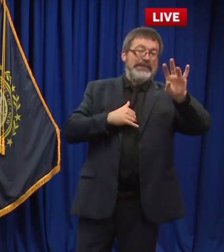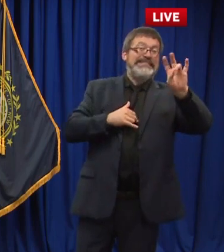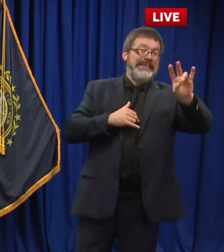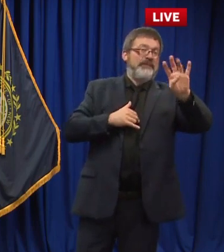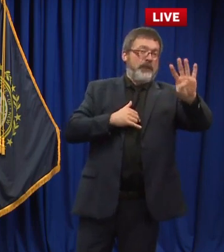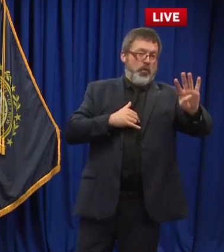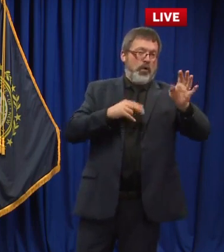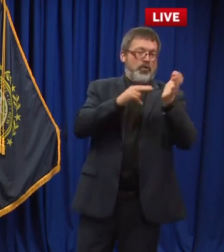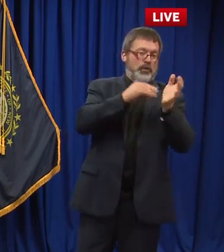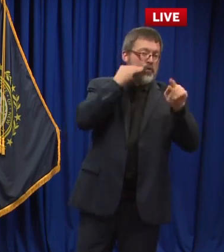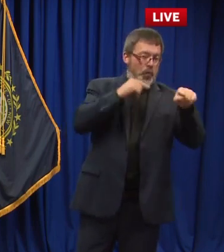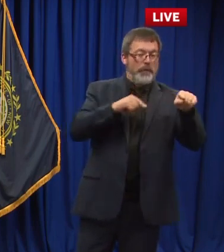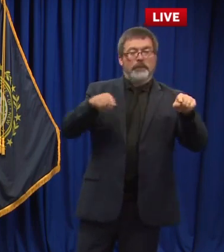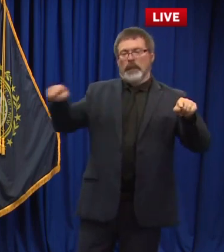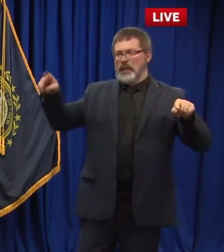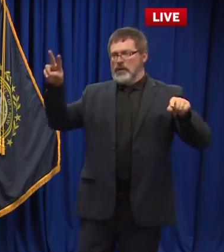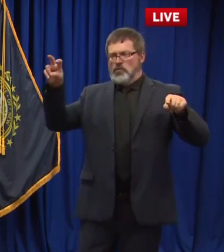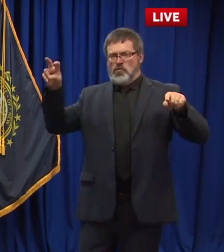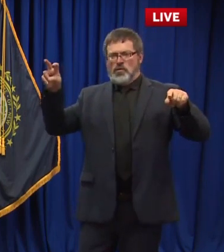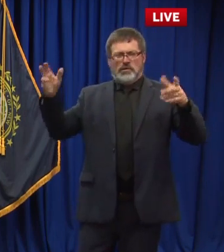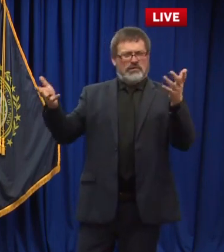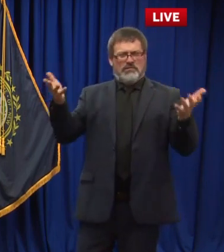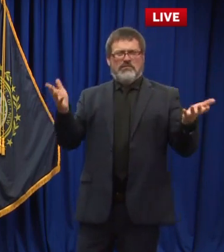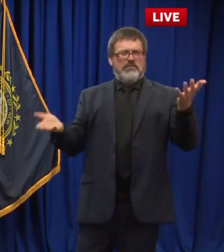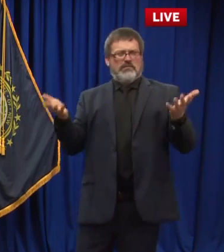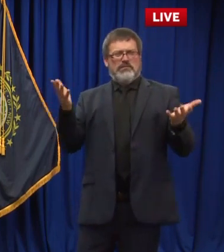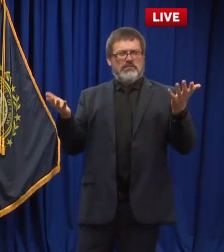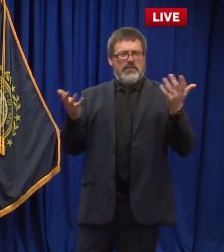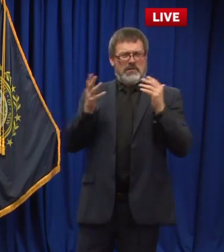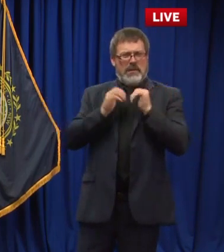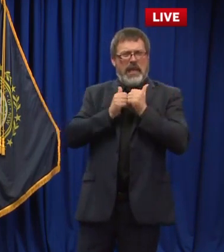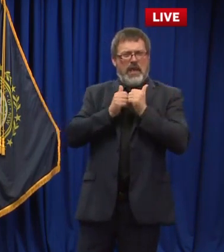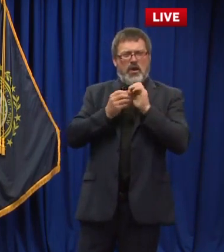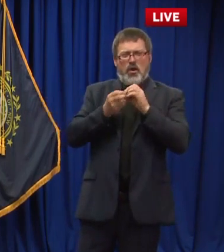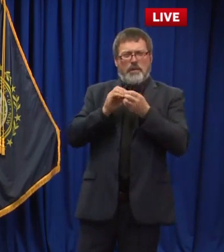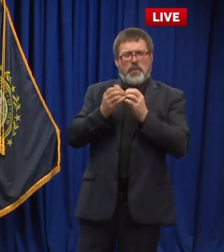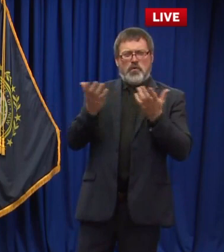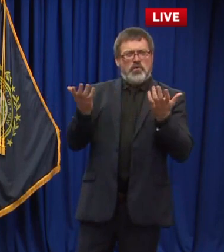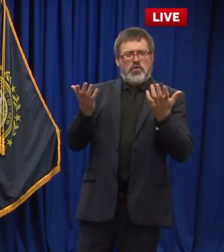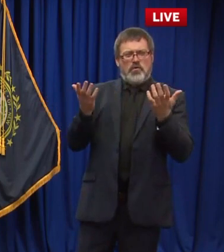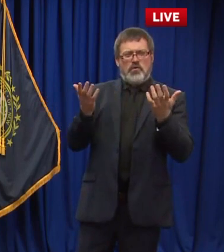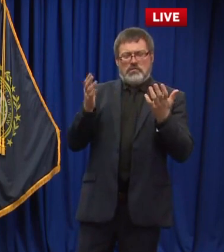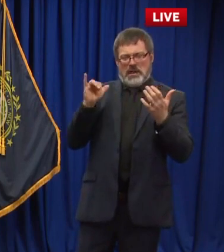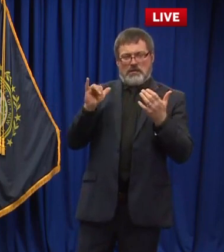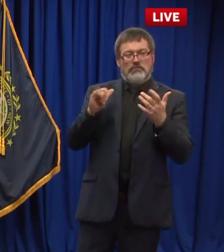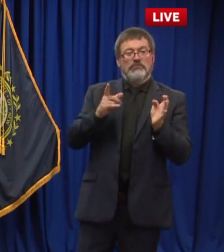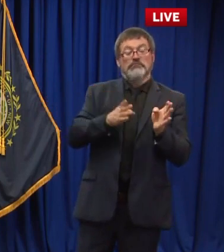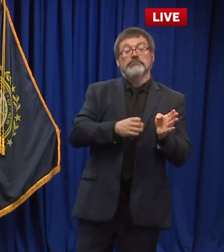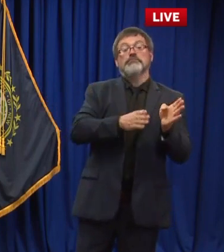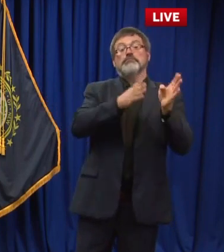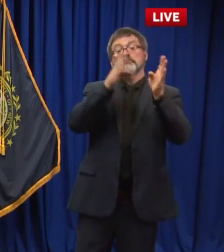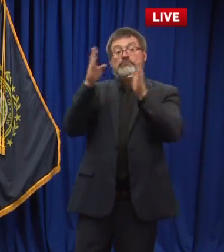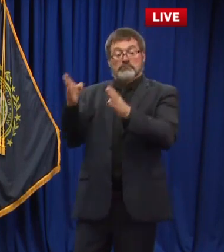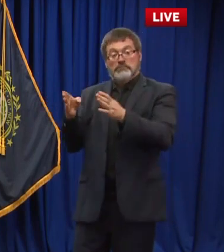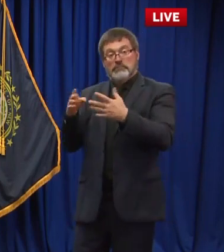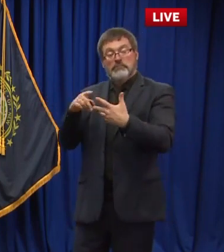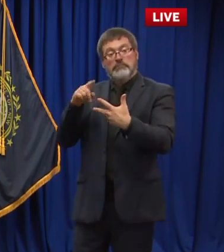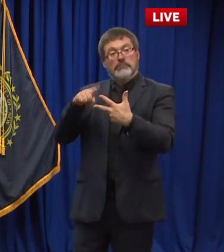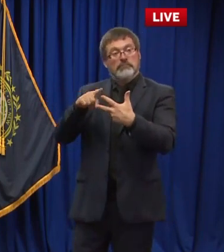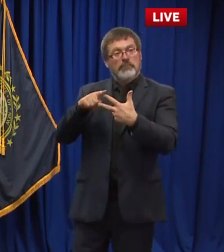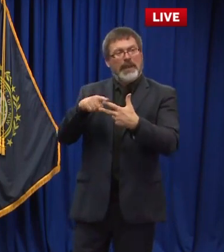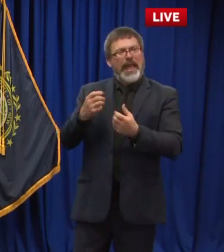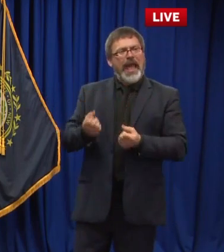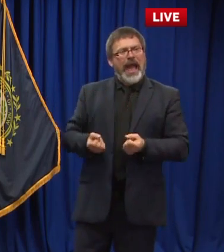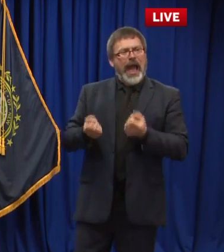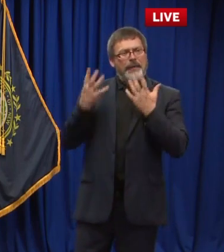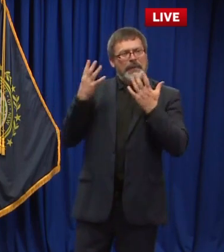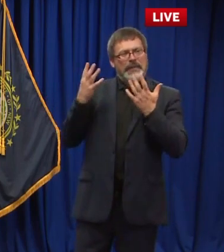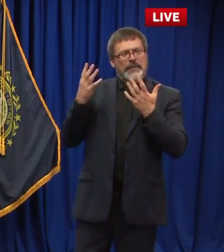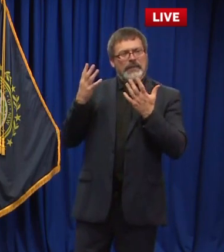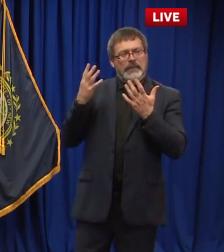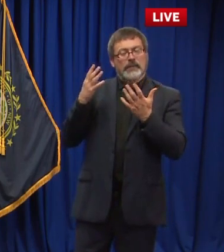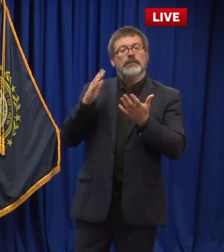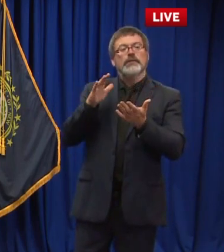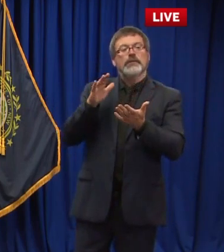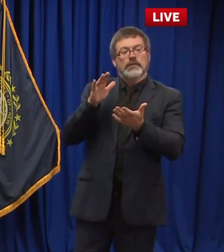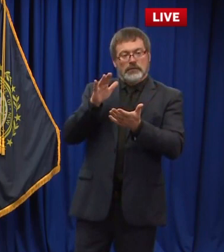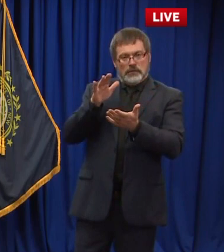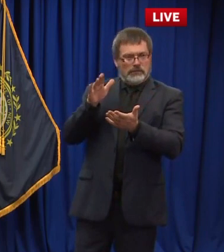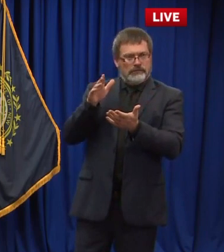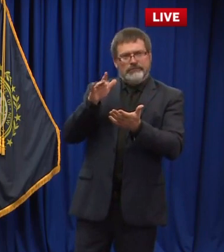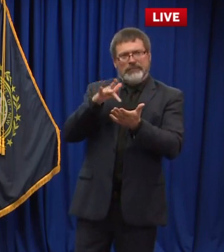HOW ANY PATIENTS IN NURSING HOMES IN MID-MARCH AND CAN YOU GUARANTEE CHILDREN WILL BE SAFE IF A KID GETS SICK?